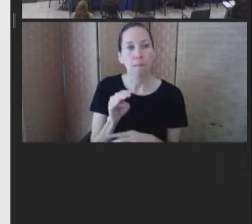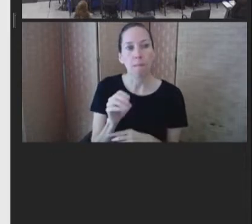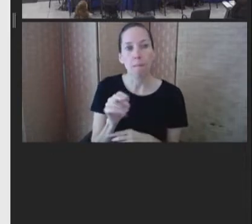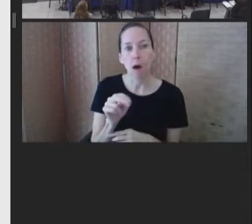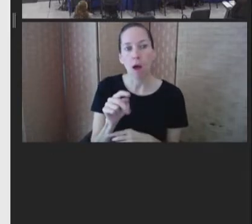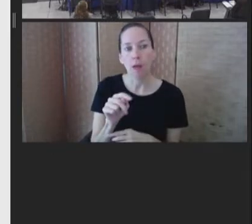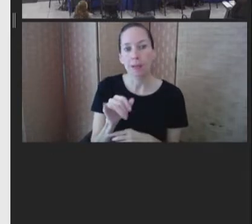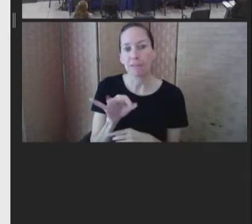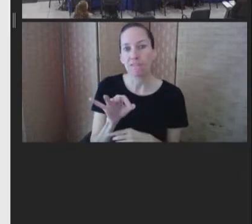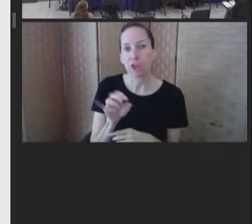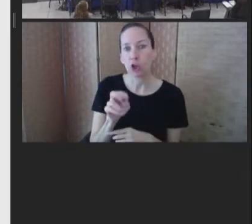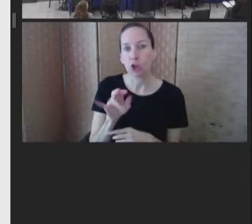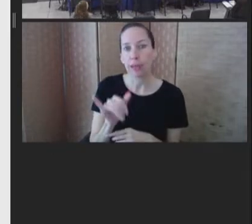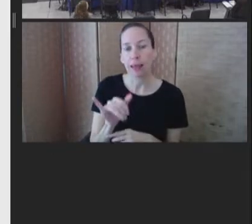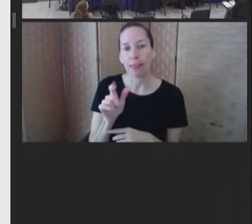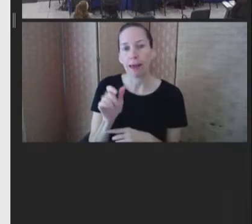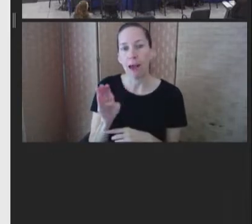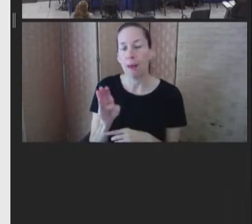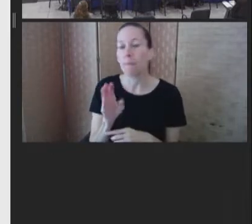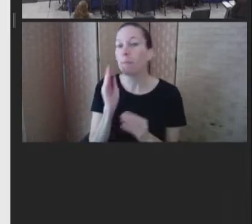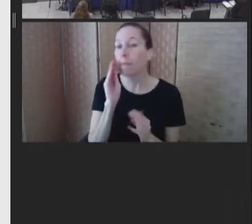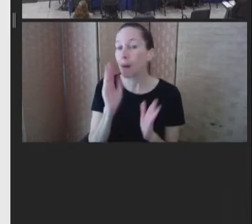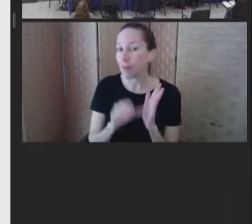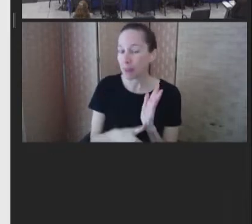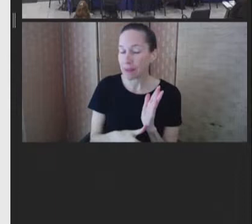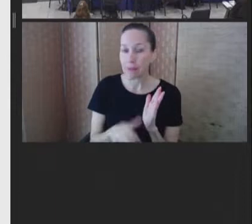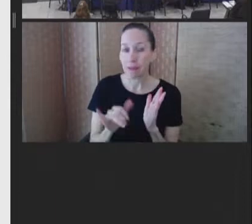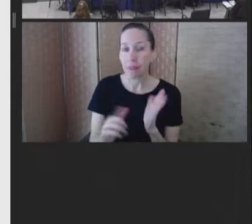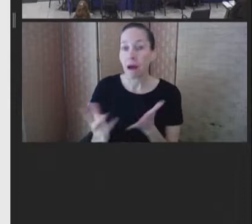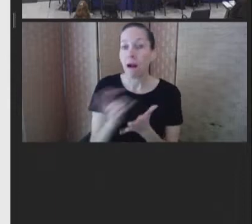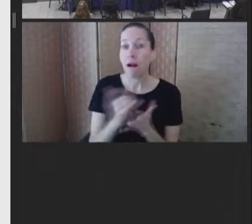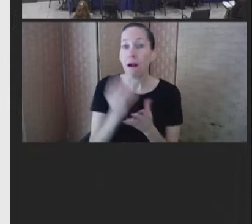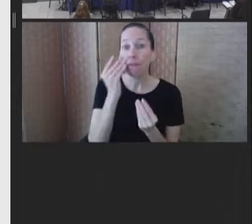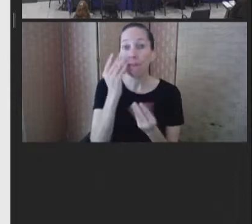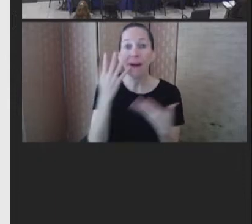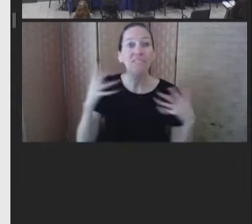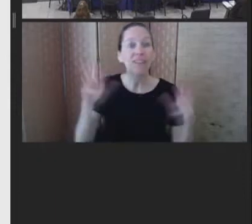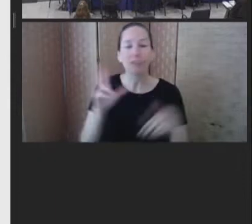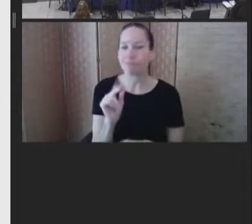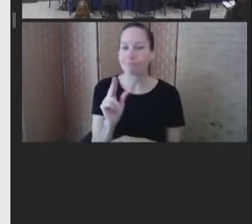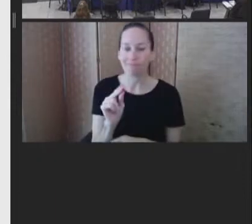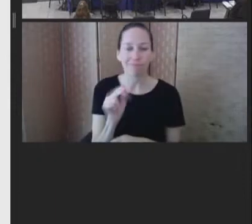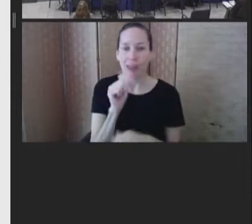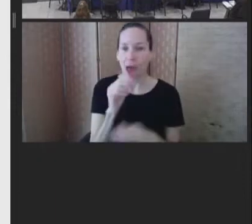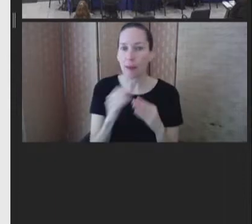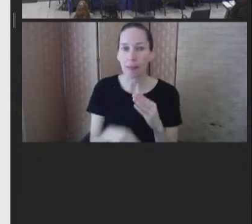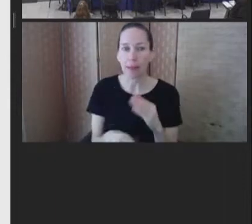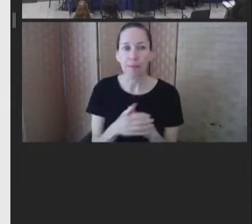that the data is not yet complete, but as you can see here, the different variants that were